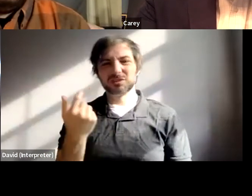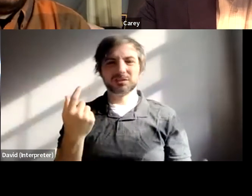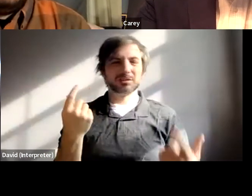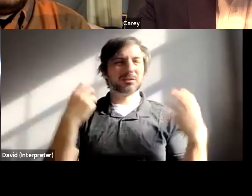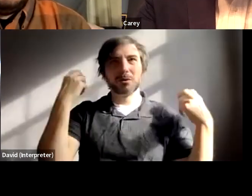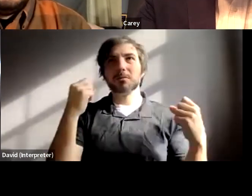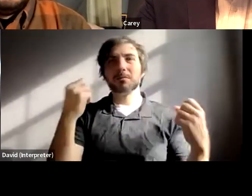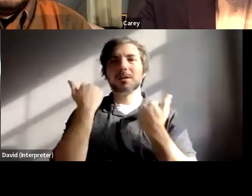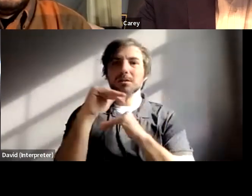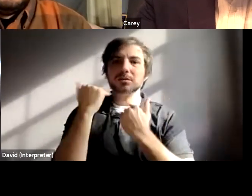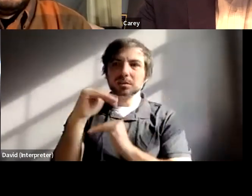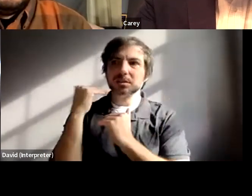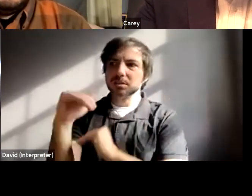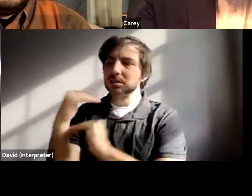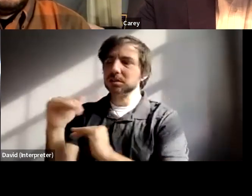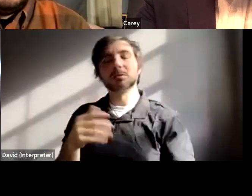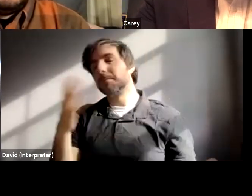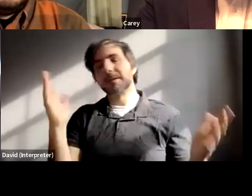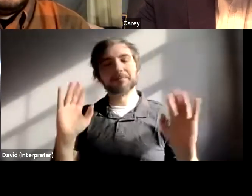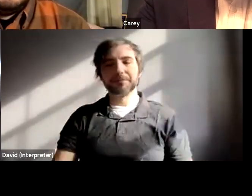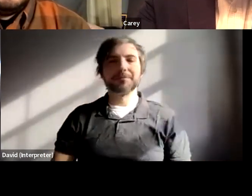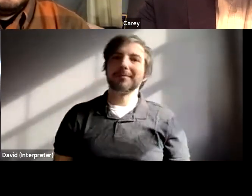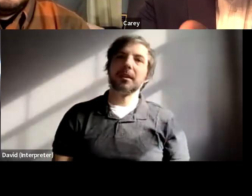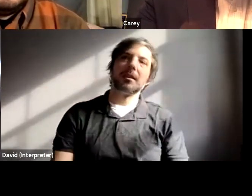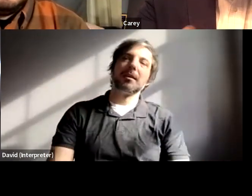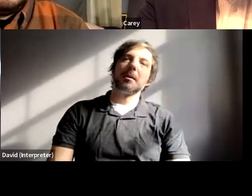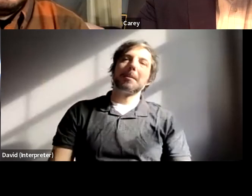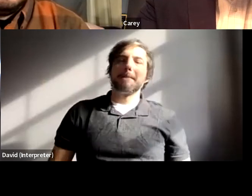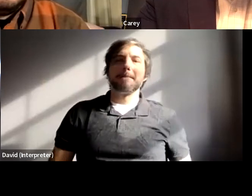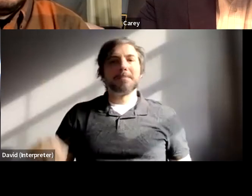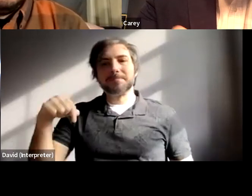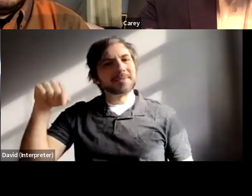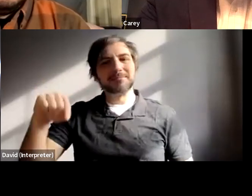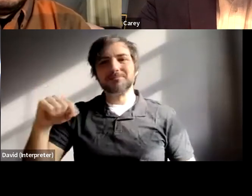things of that nature. A great young man that took part of the football game.